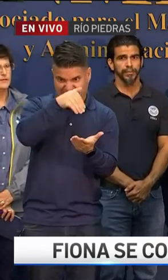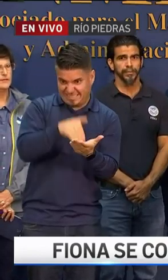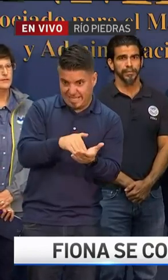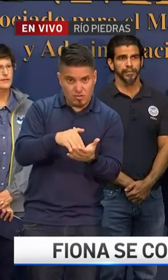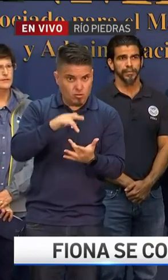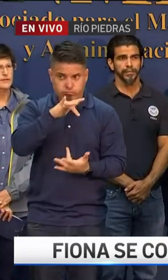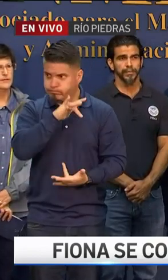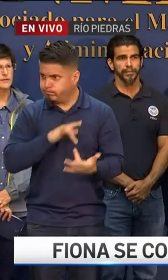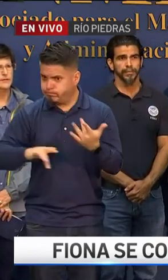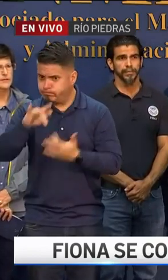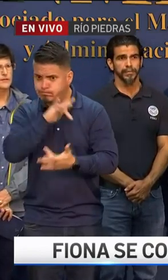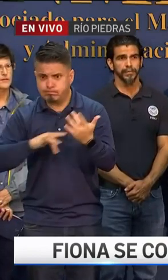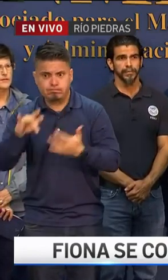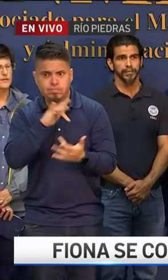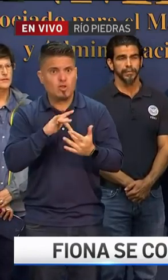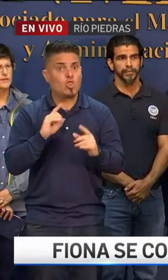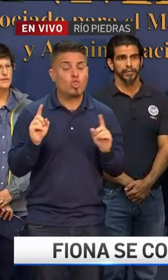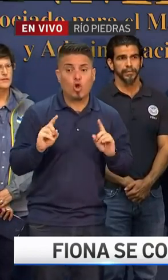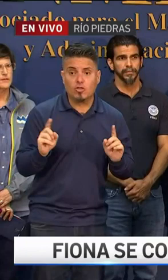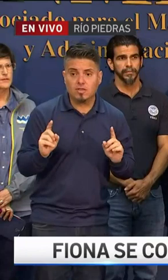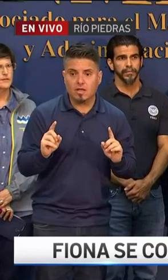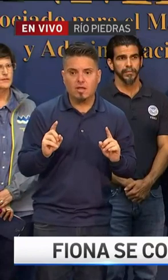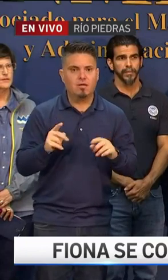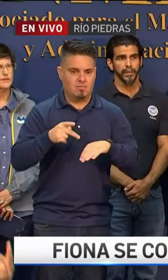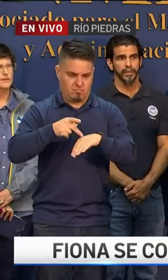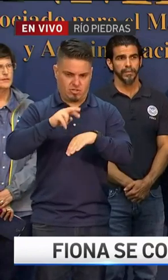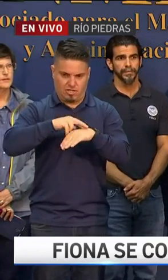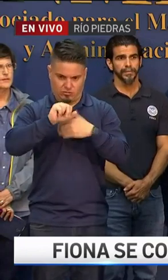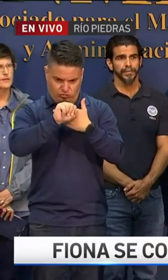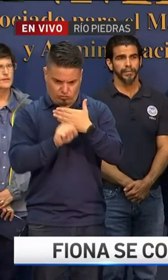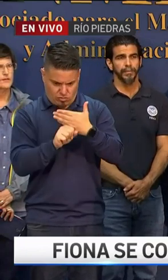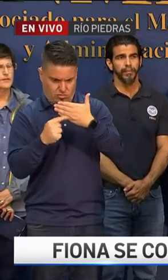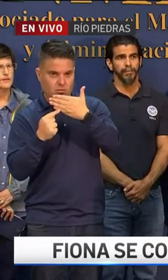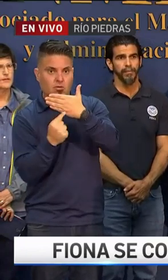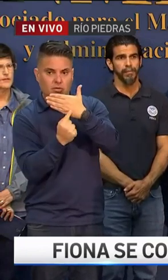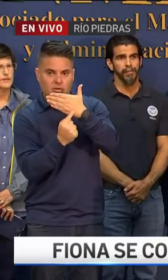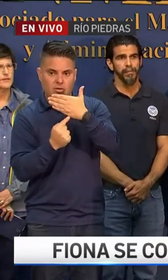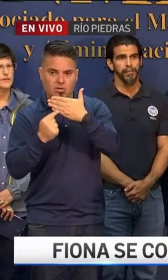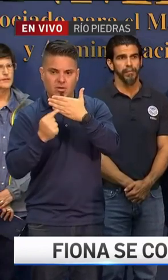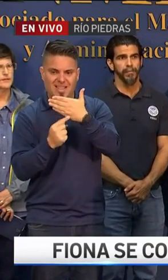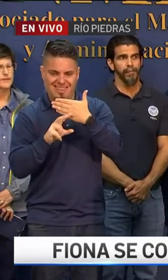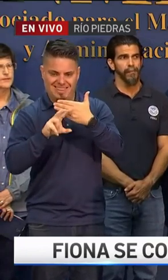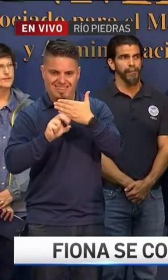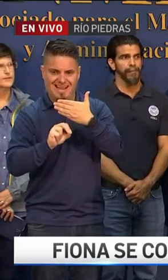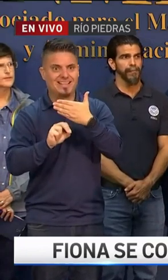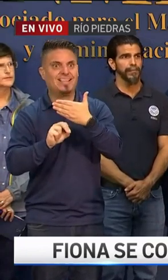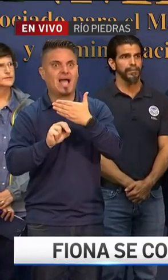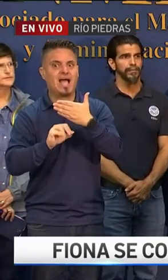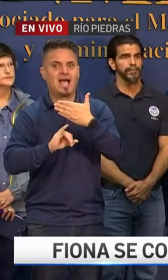ERNESTO DEL MORALES SERVICIO METEOROLÓGICO NACIONAL CON